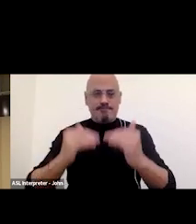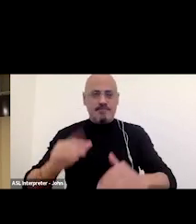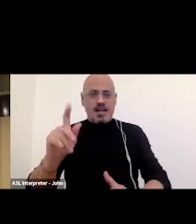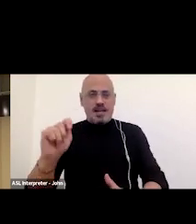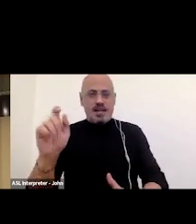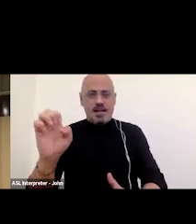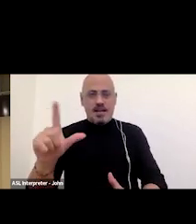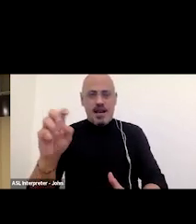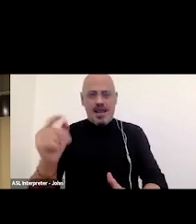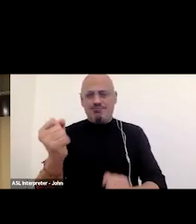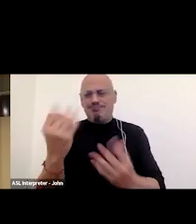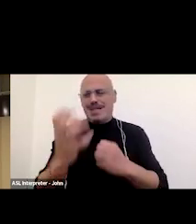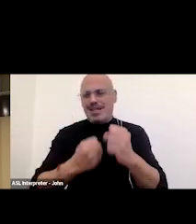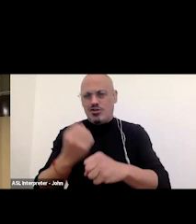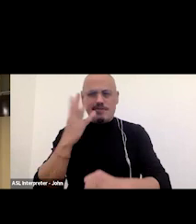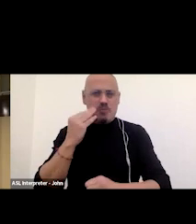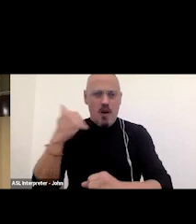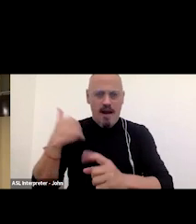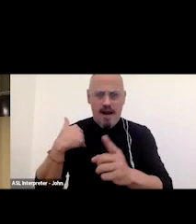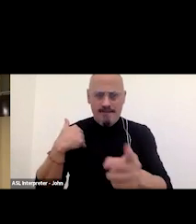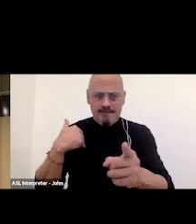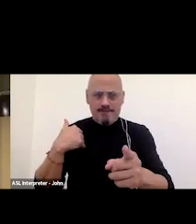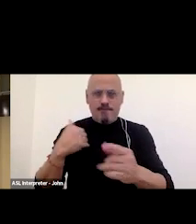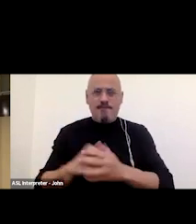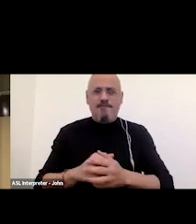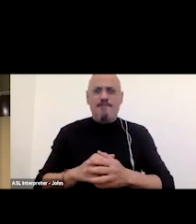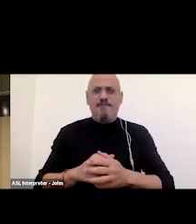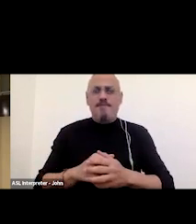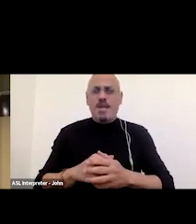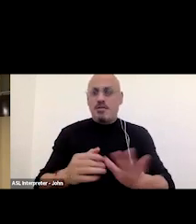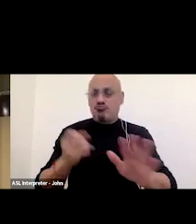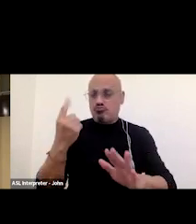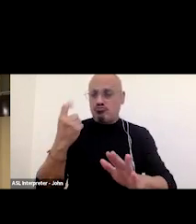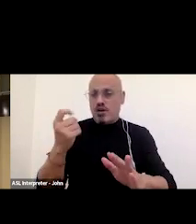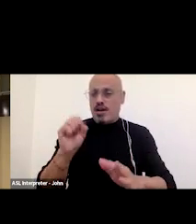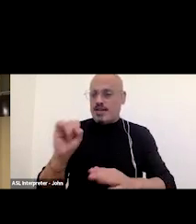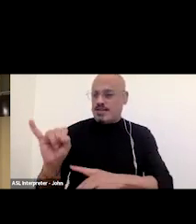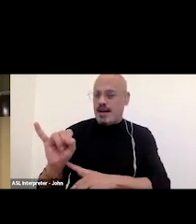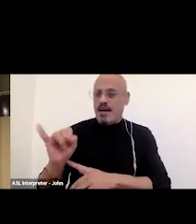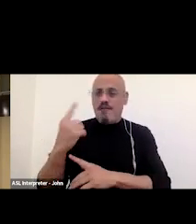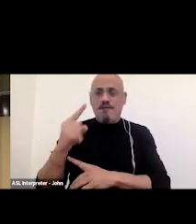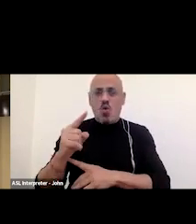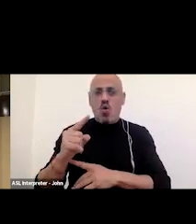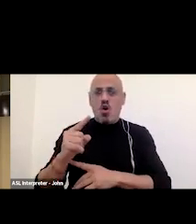who has many years of experience understanding SSI for adults,